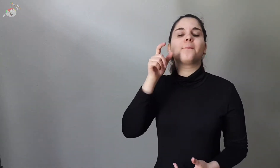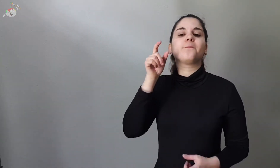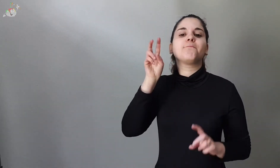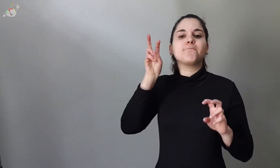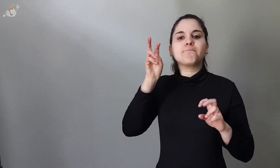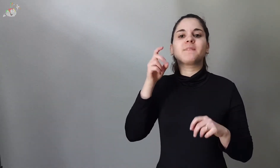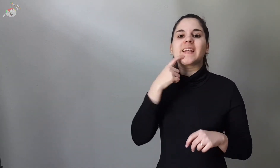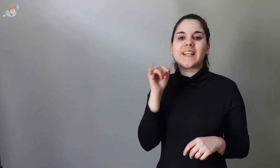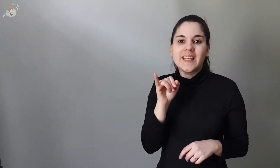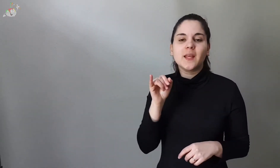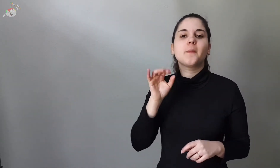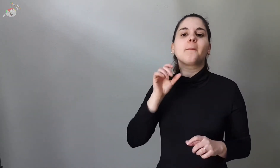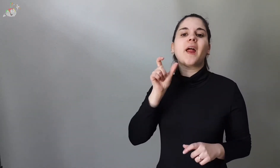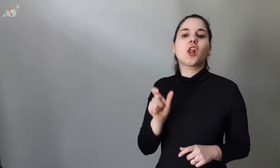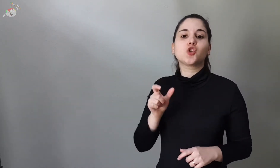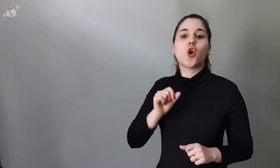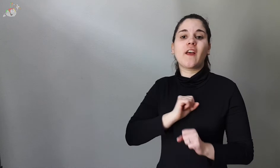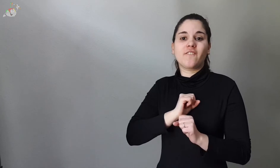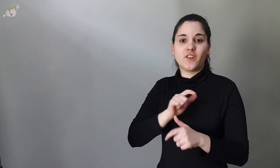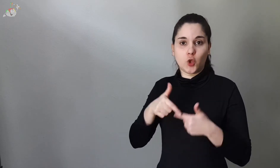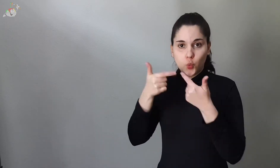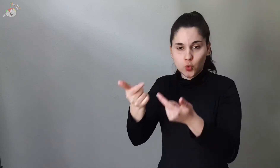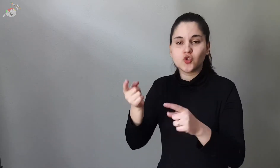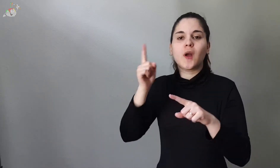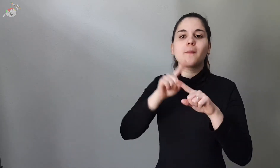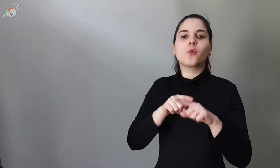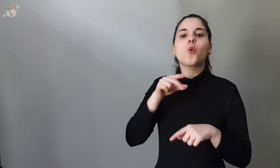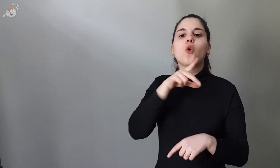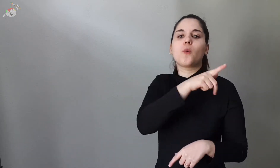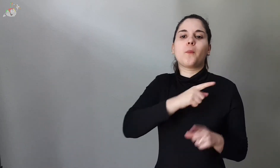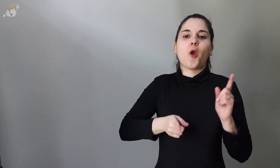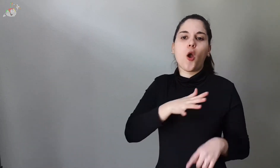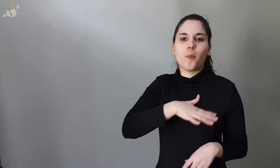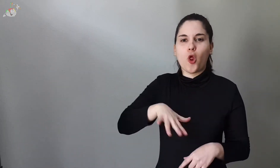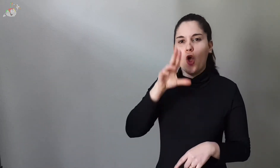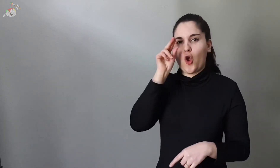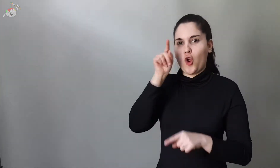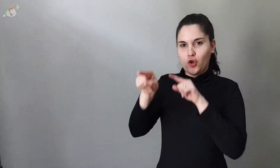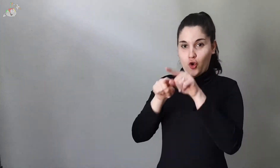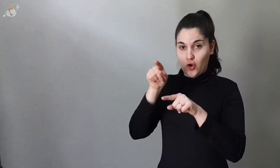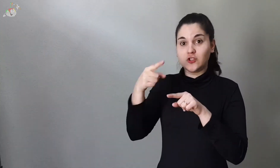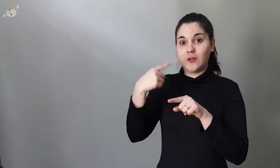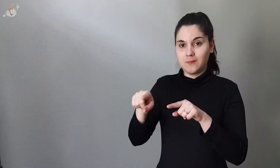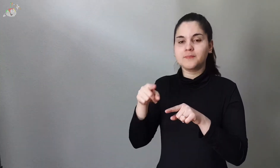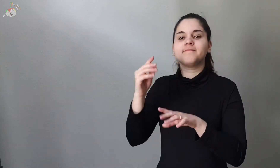a person trusted and known by the people,